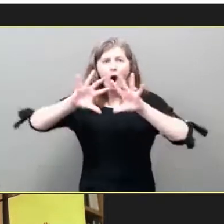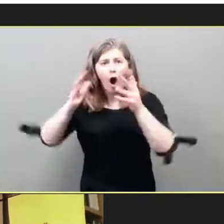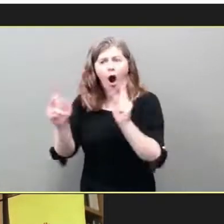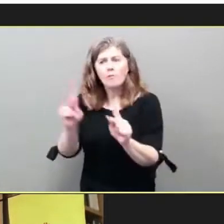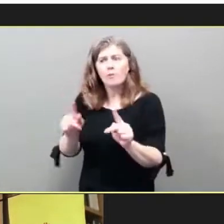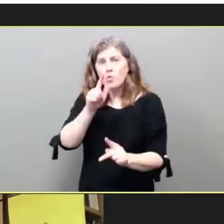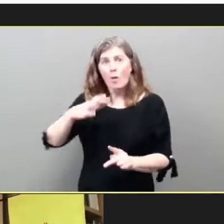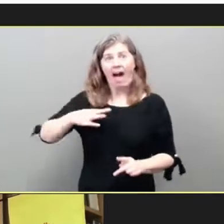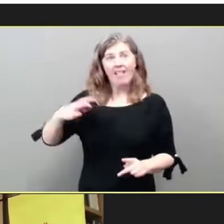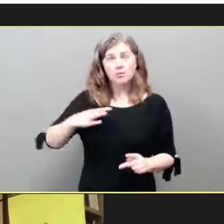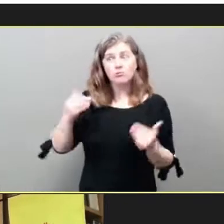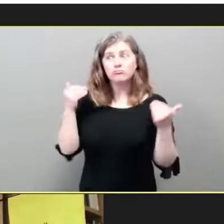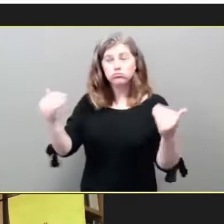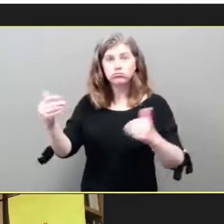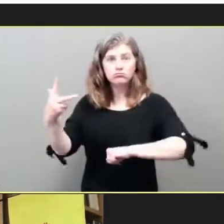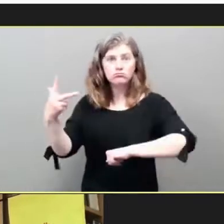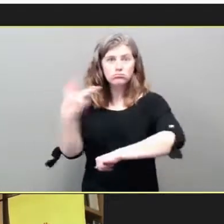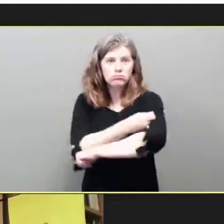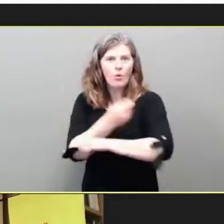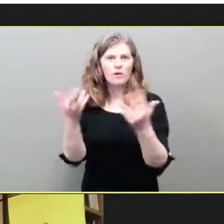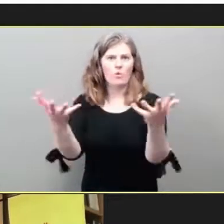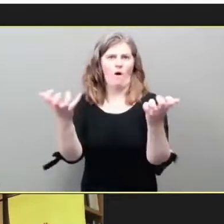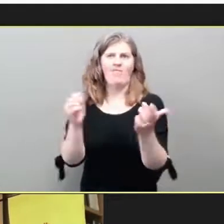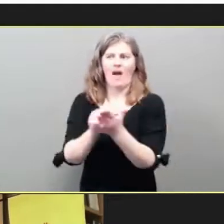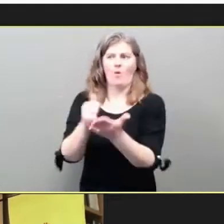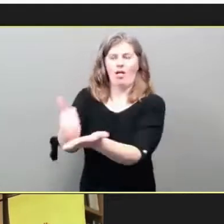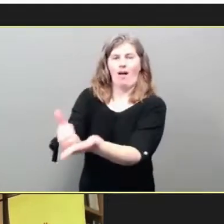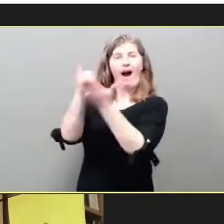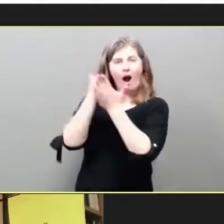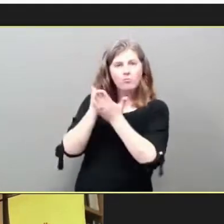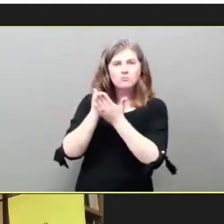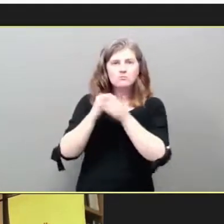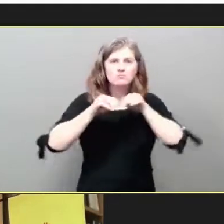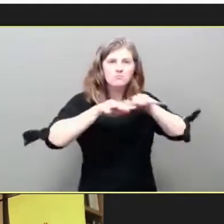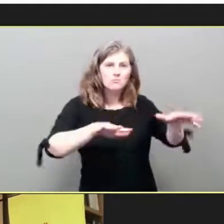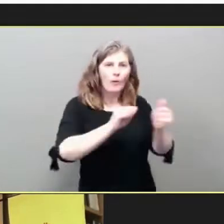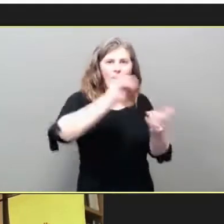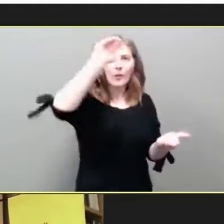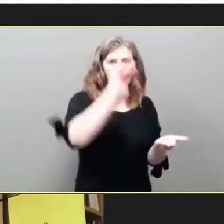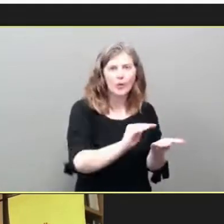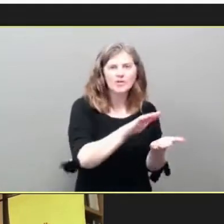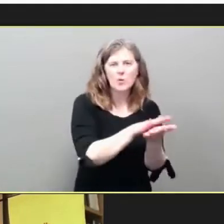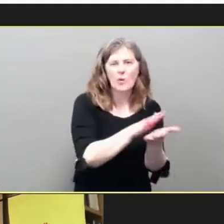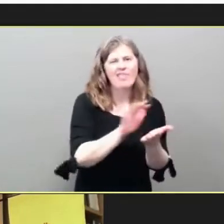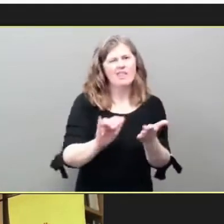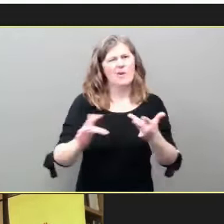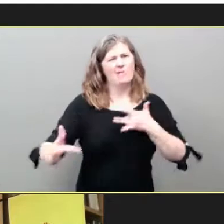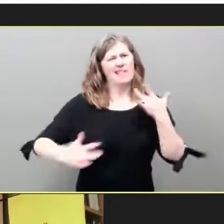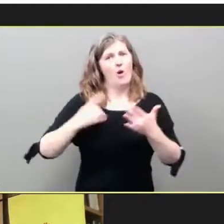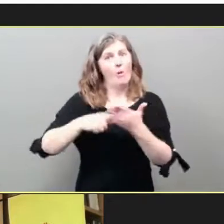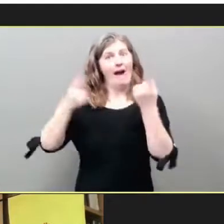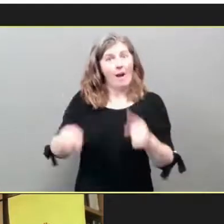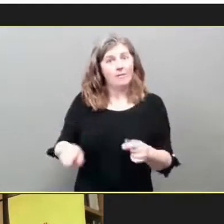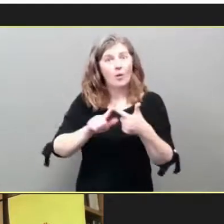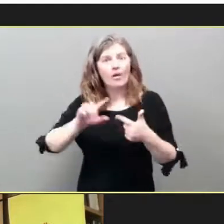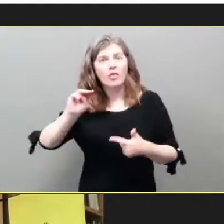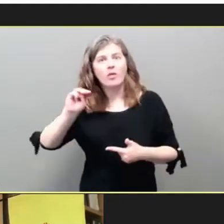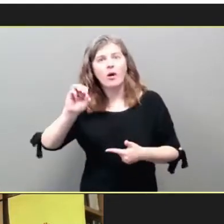vaccinated and that will definitely help us in our schools, which is why we're, I'm excited about what's happening with Moderna in the summer to